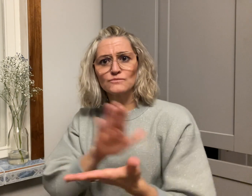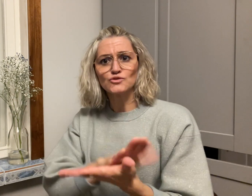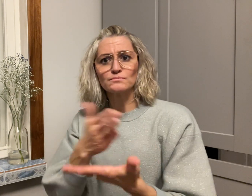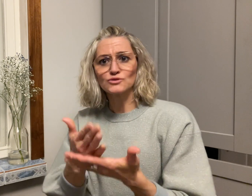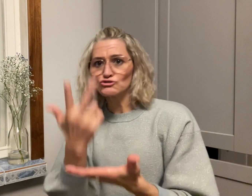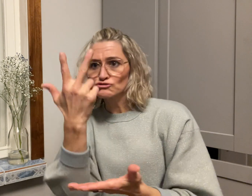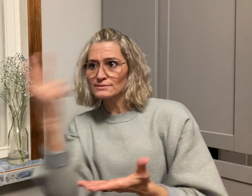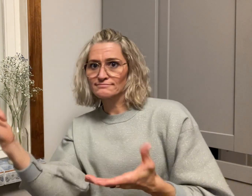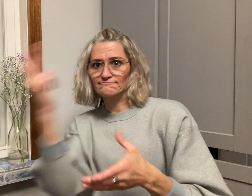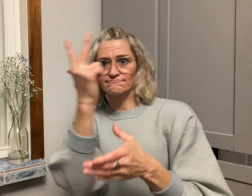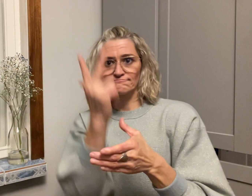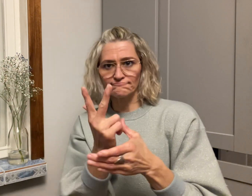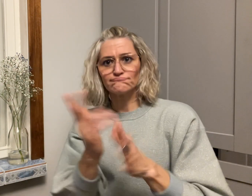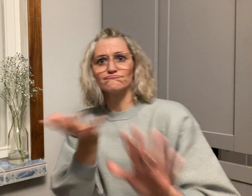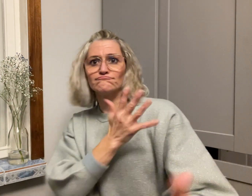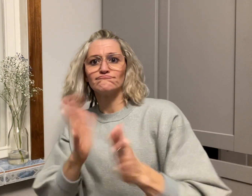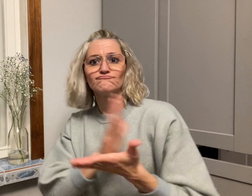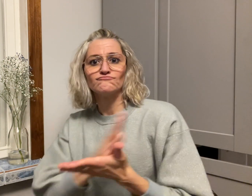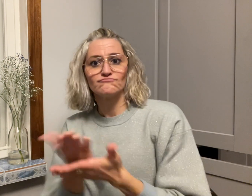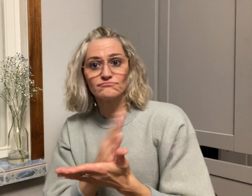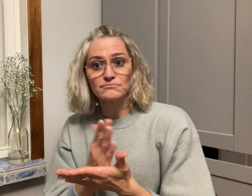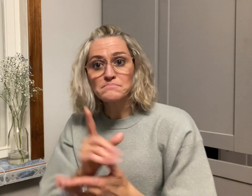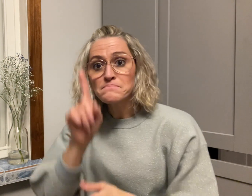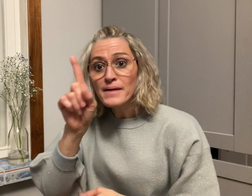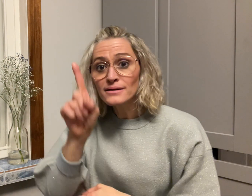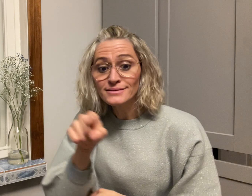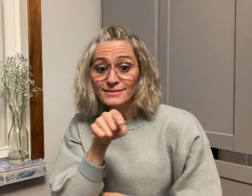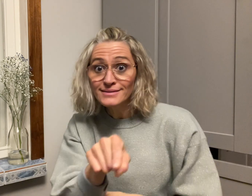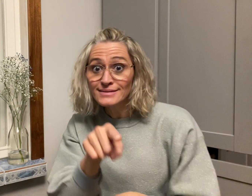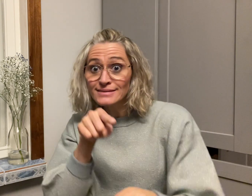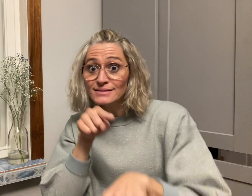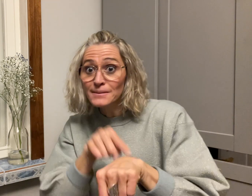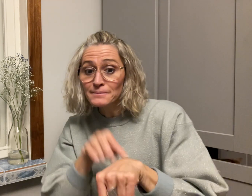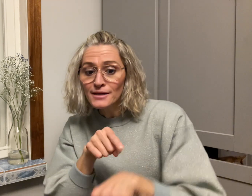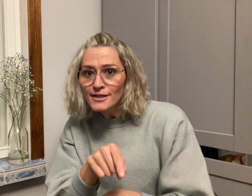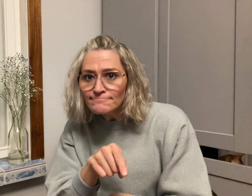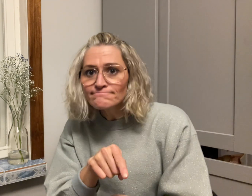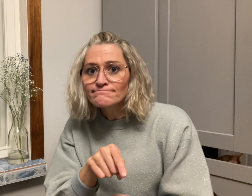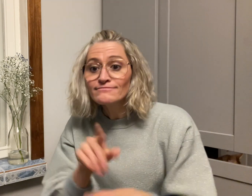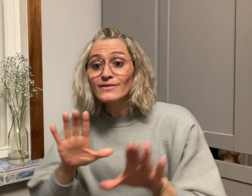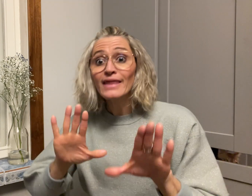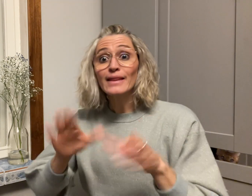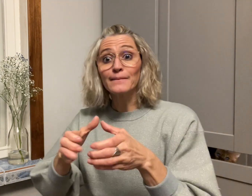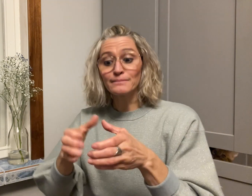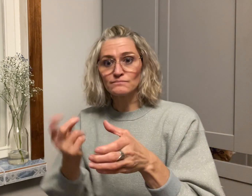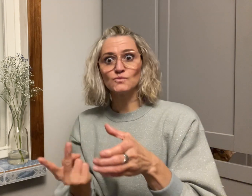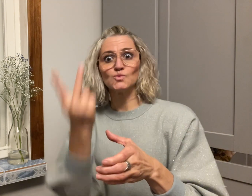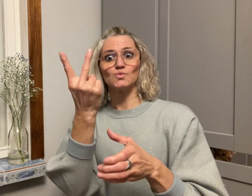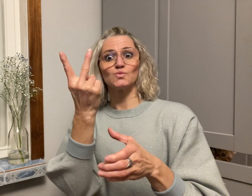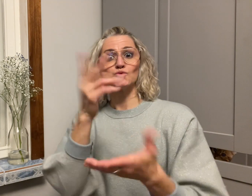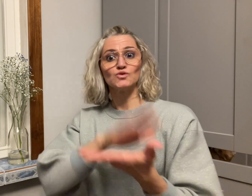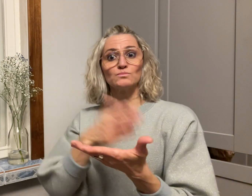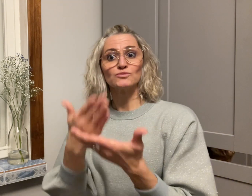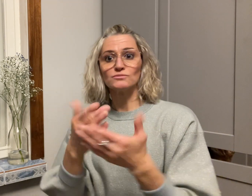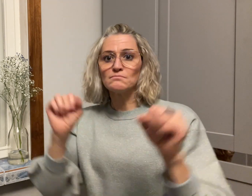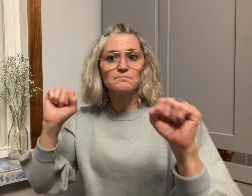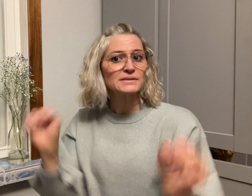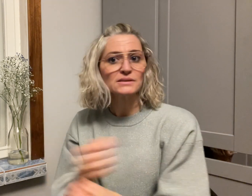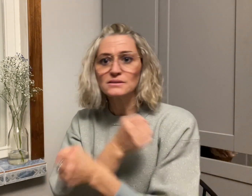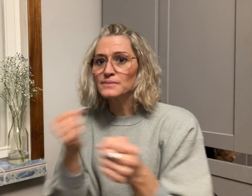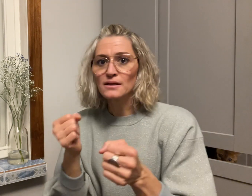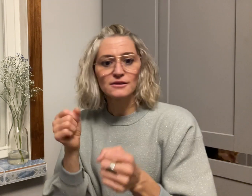in that team were not available. So, Keith, who was on the